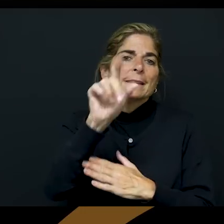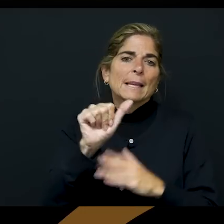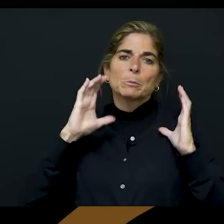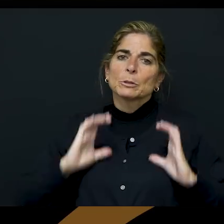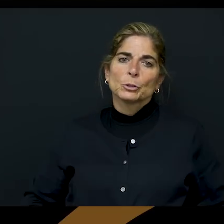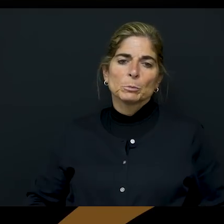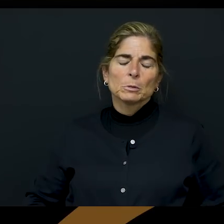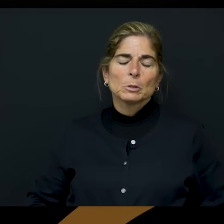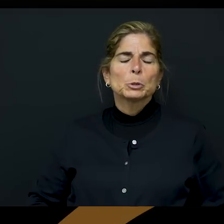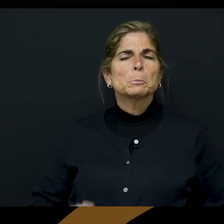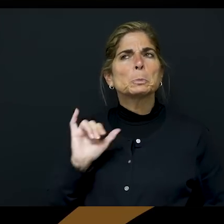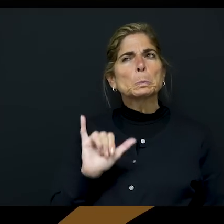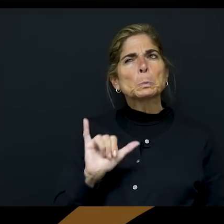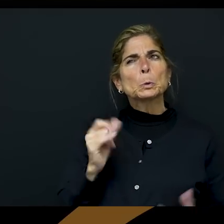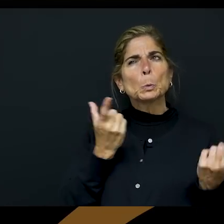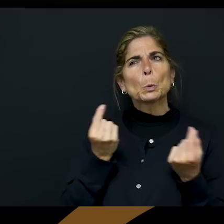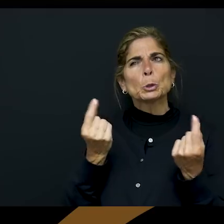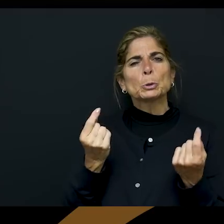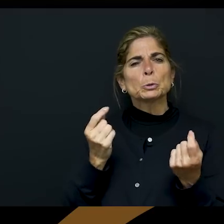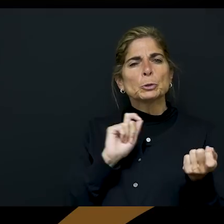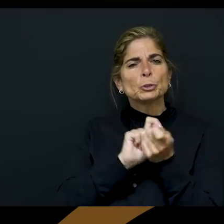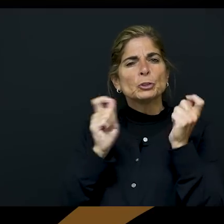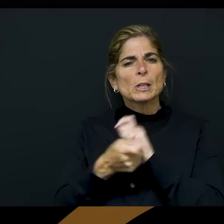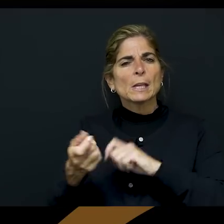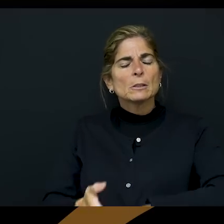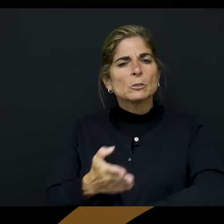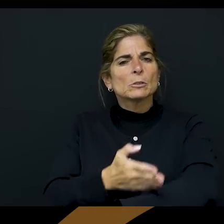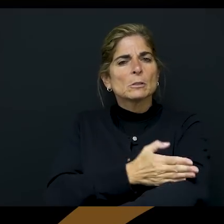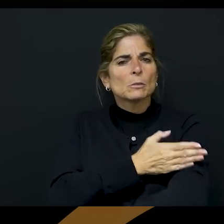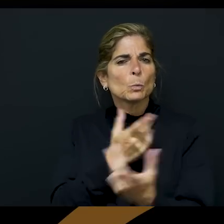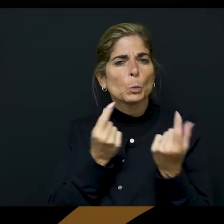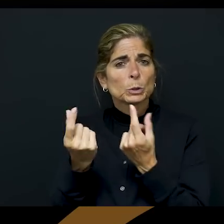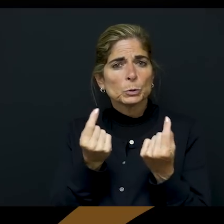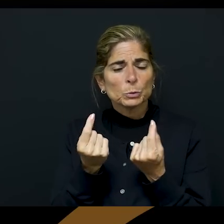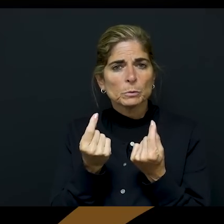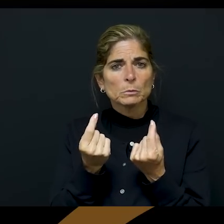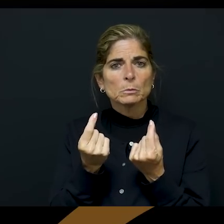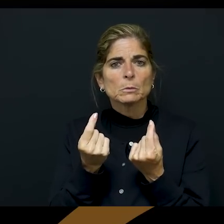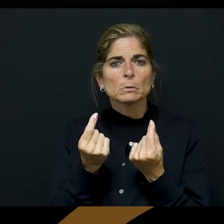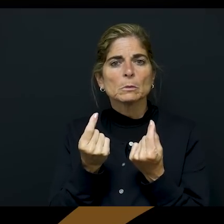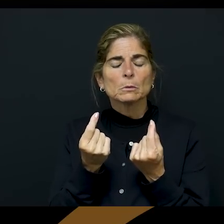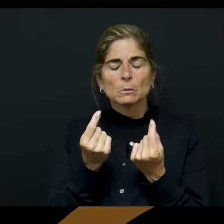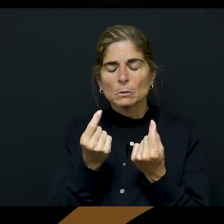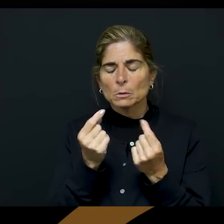So what could be done to change things for the better? Suddenly it all became really clear.